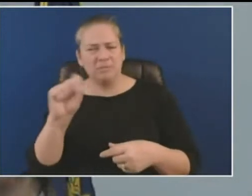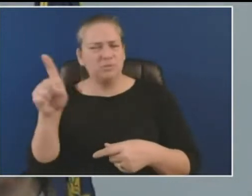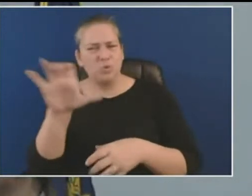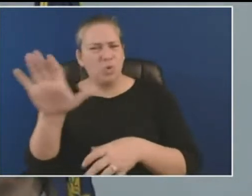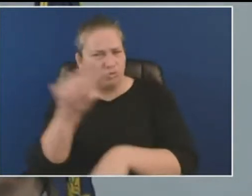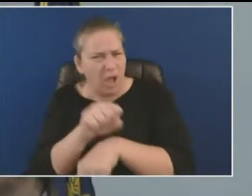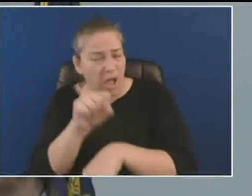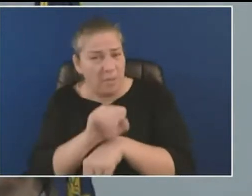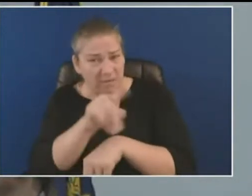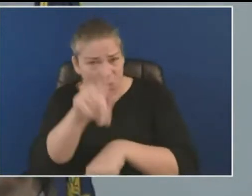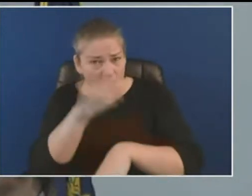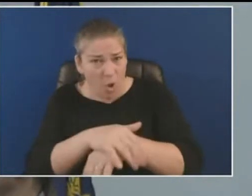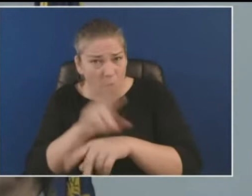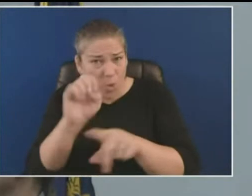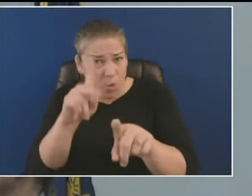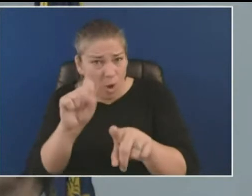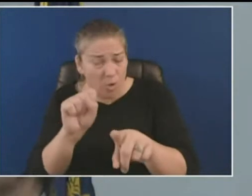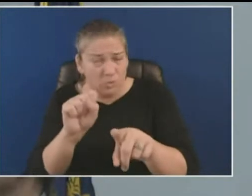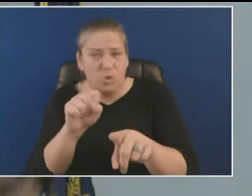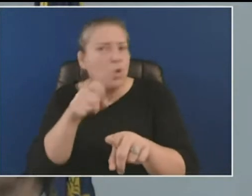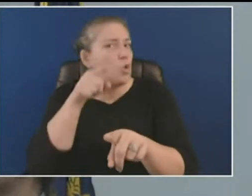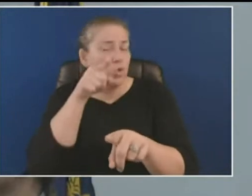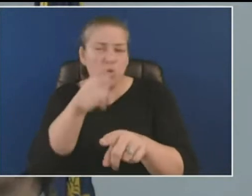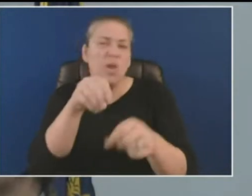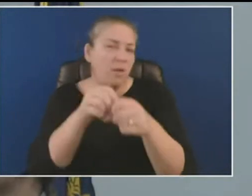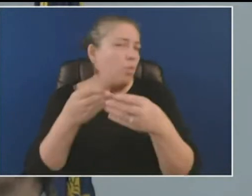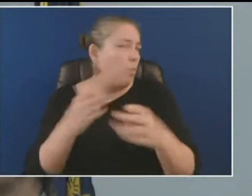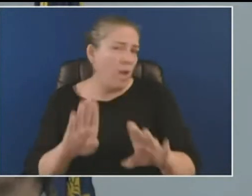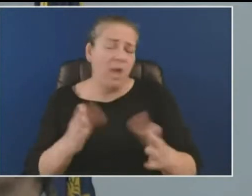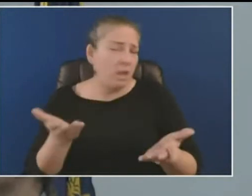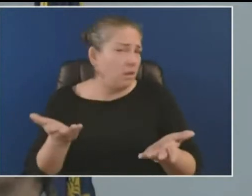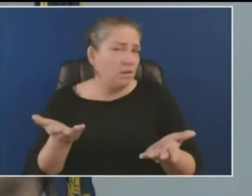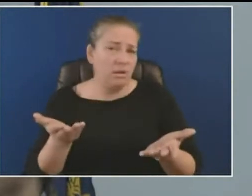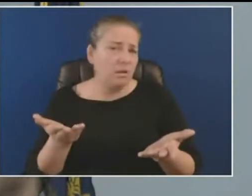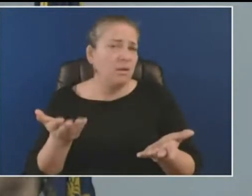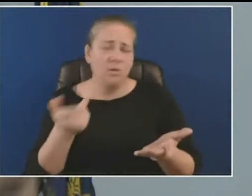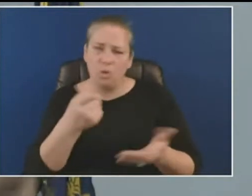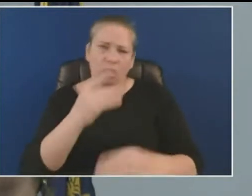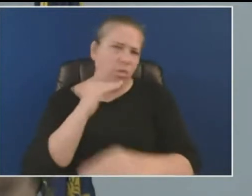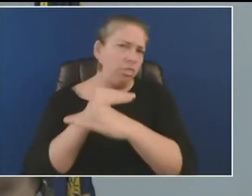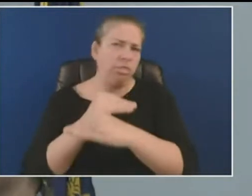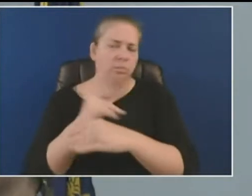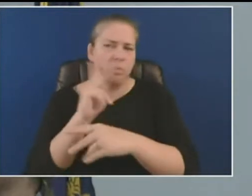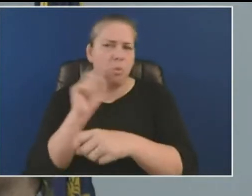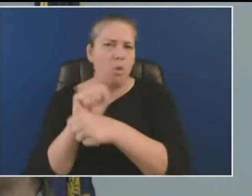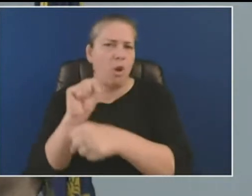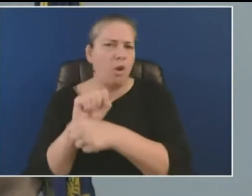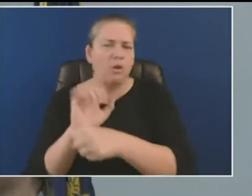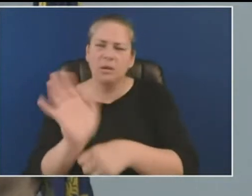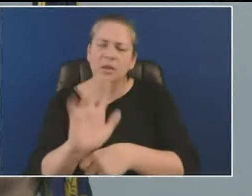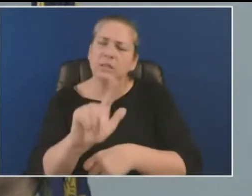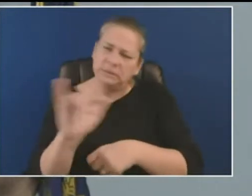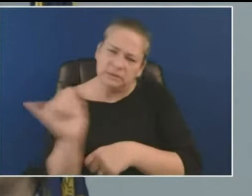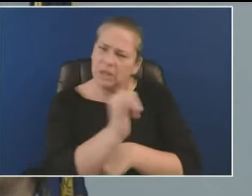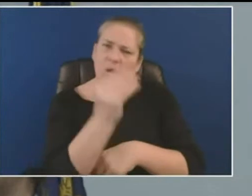you were probably just in the way. We really need to stay home tonight. If you have heat and you were saying